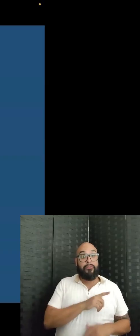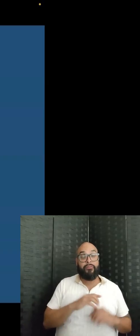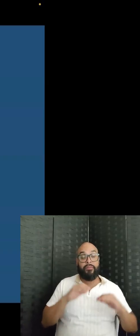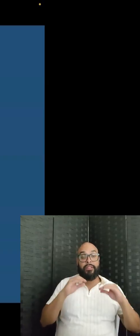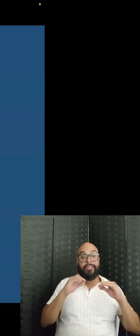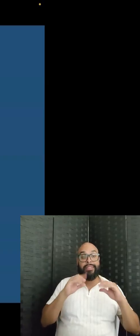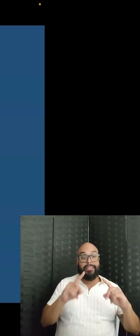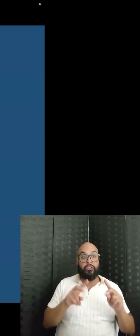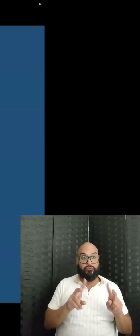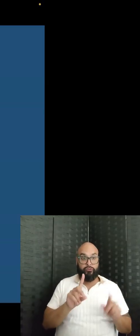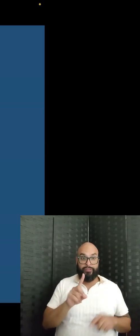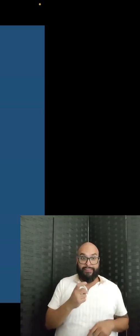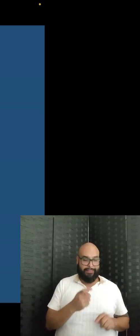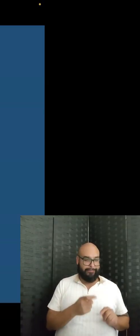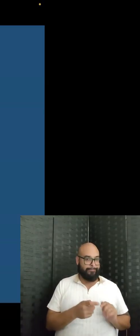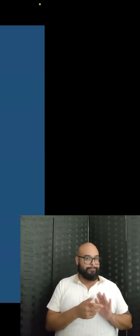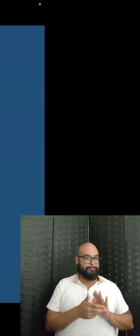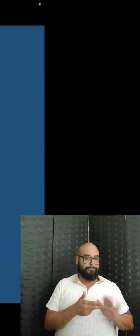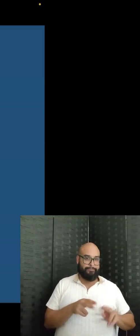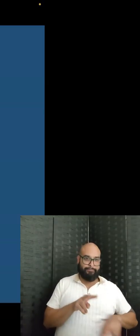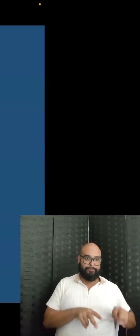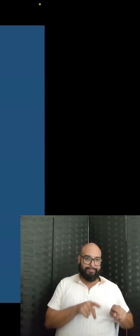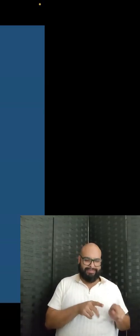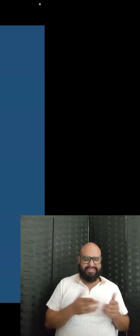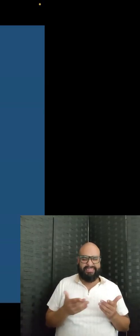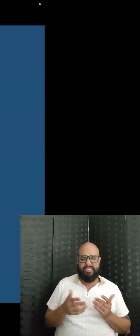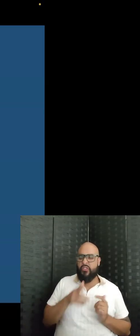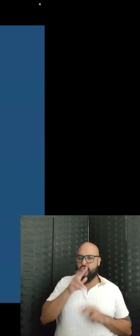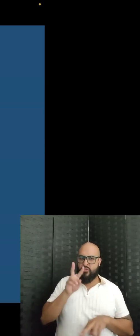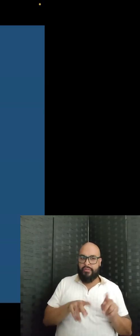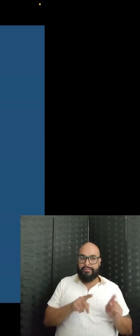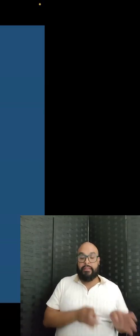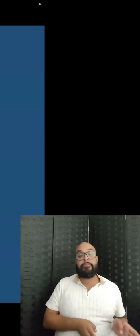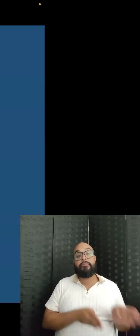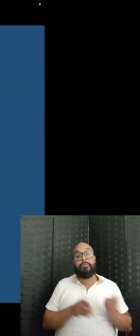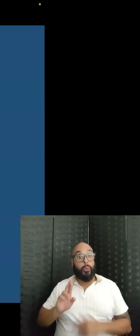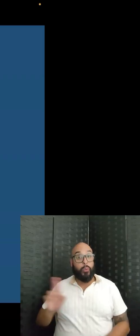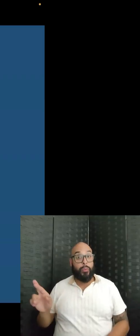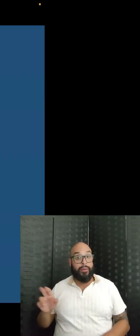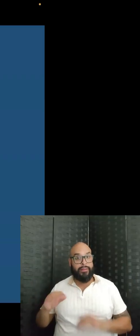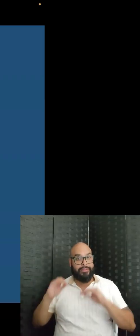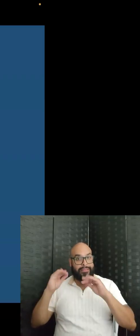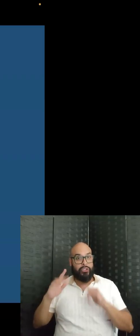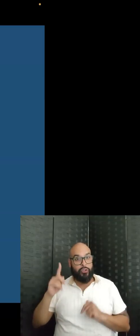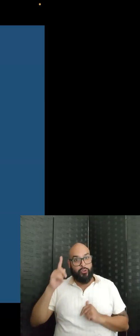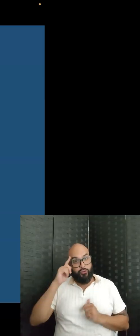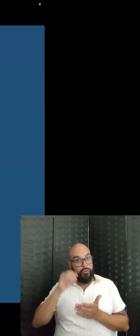And on the right is a teacher of students with visual impairments. And they team tested her through this whole process.